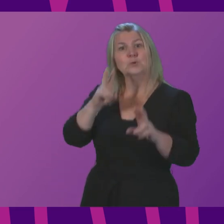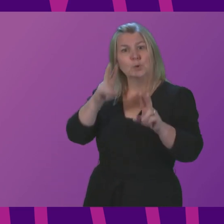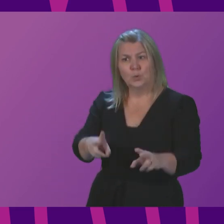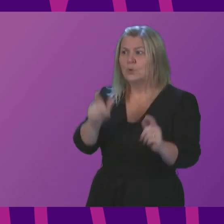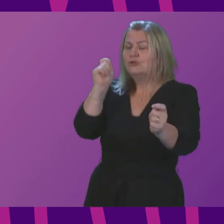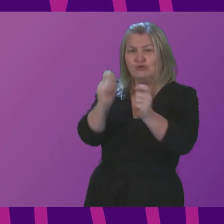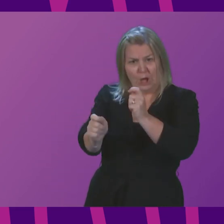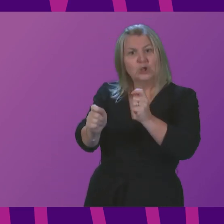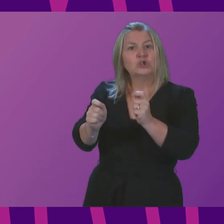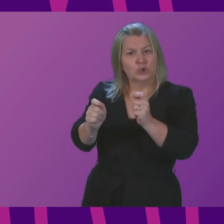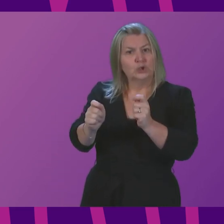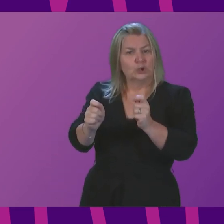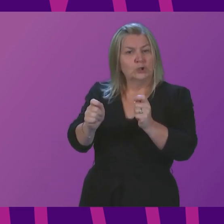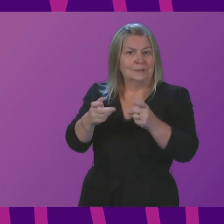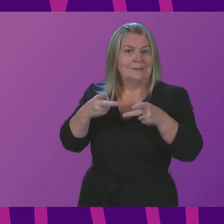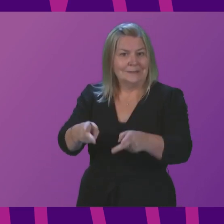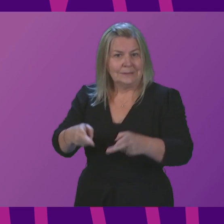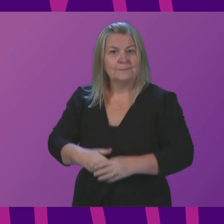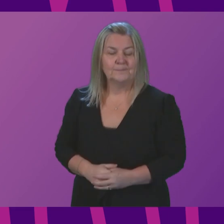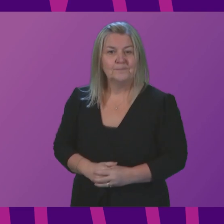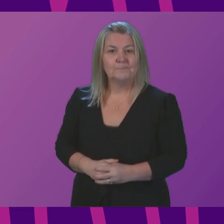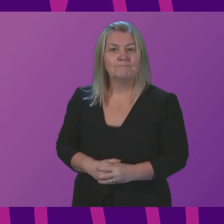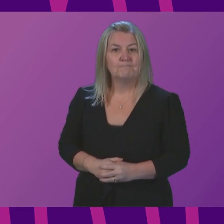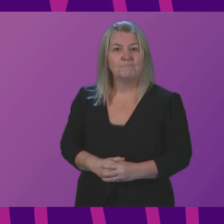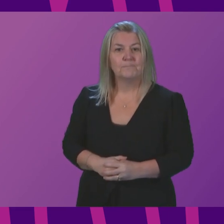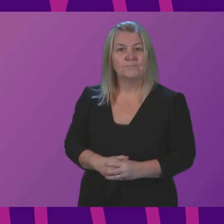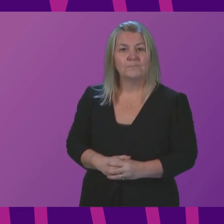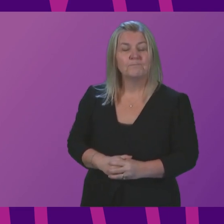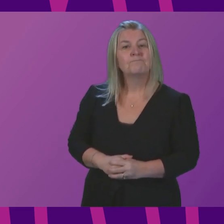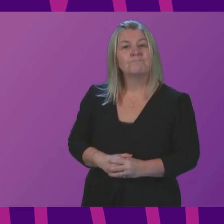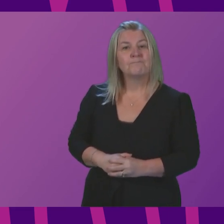the justice system to address those legitimate concerns.